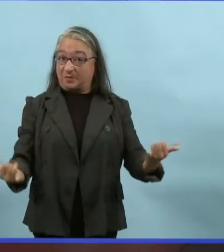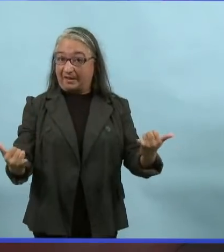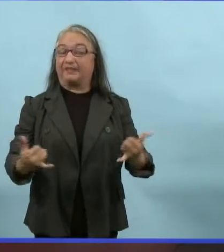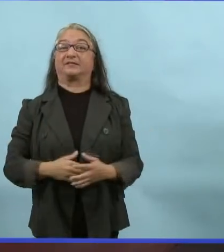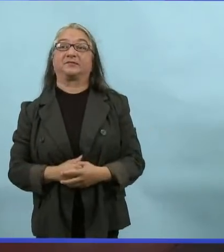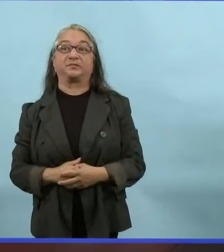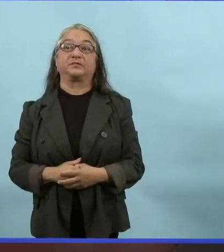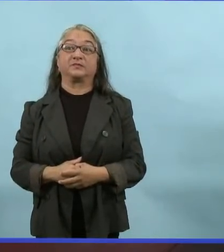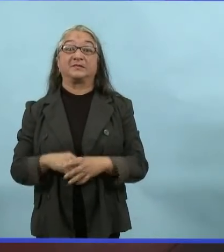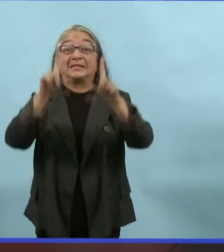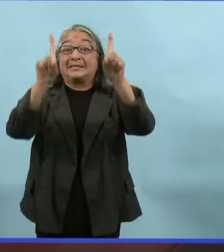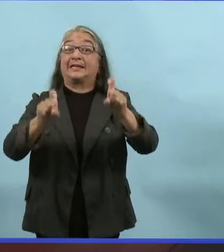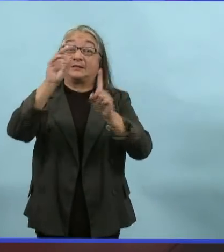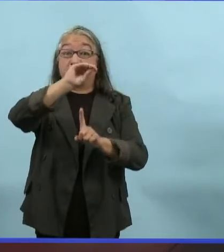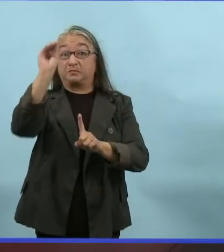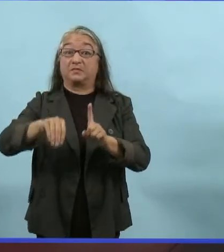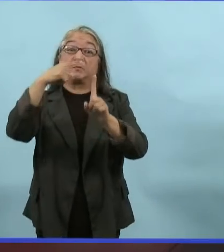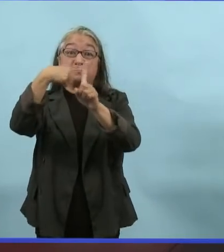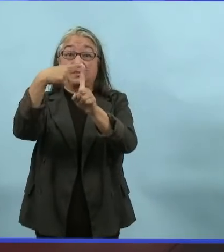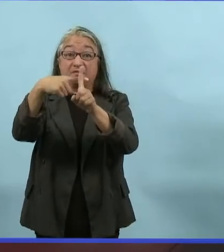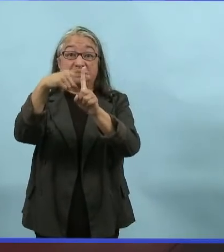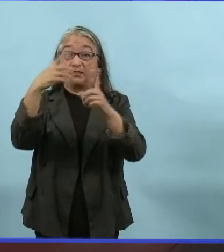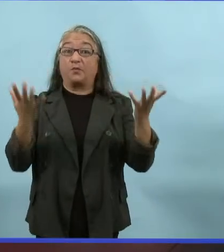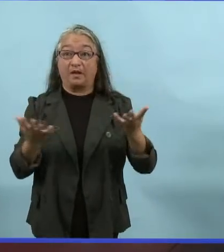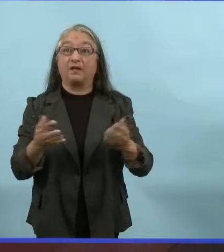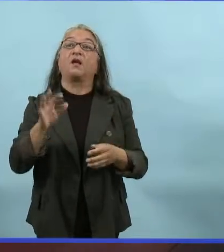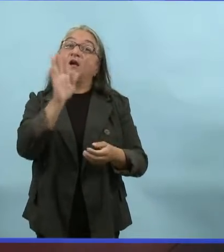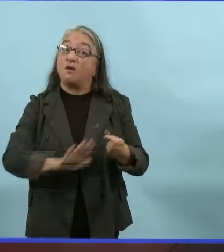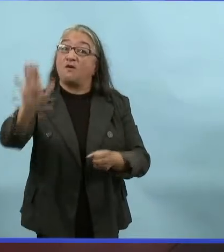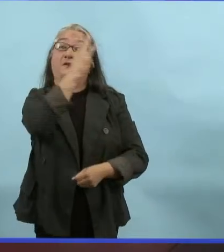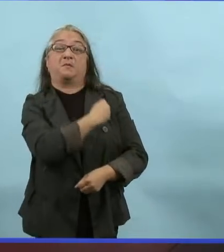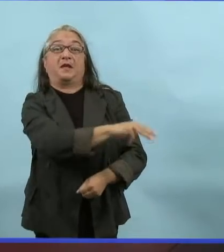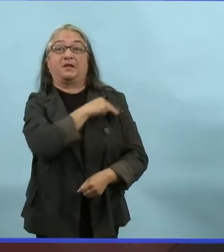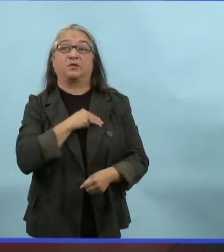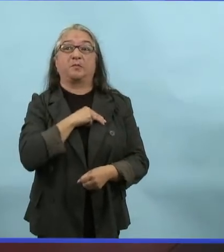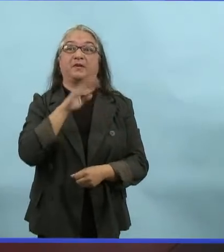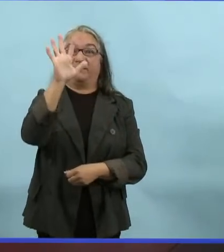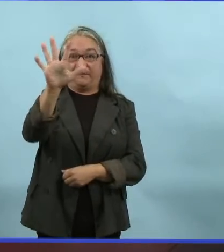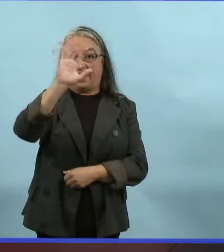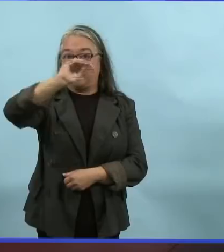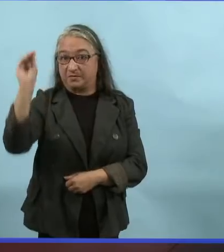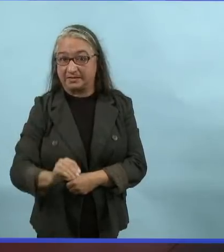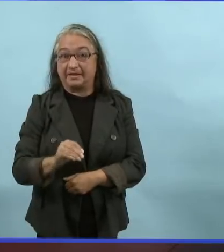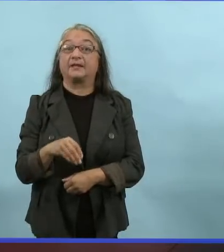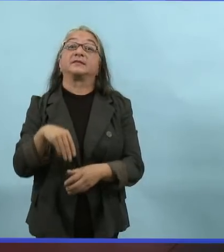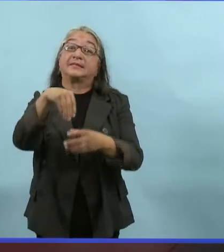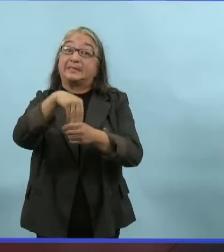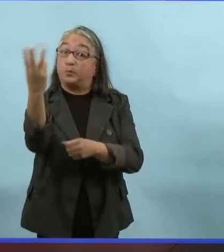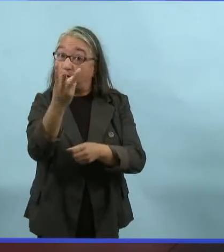additional deaths since last friday and i'd like to extend my condolences to their family friends